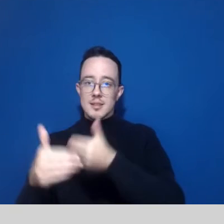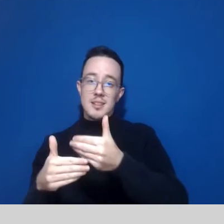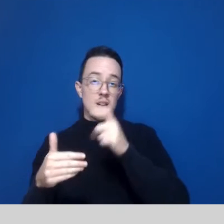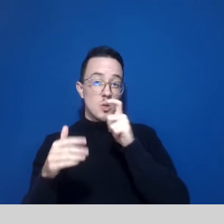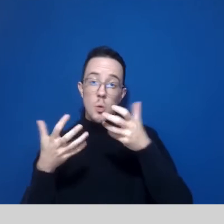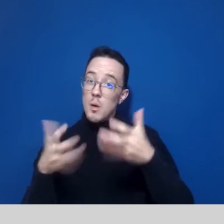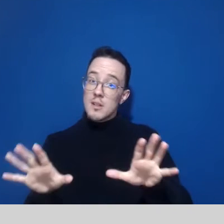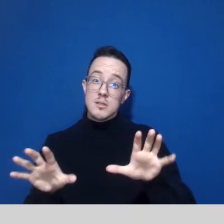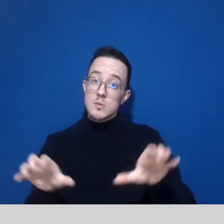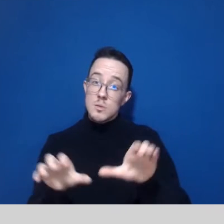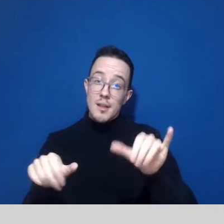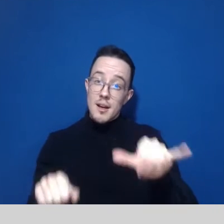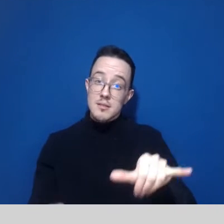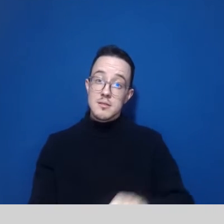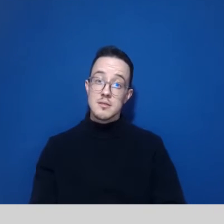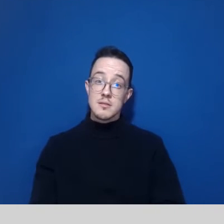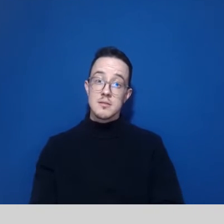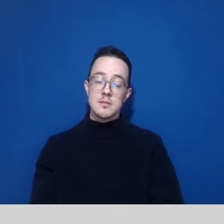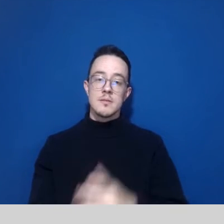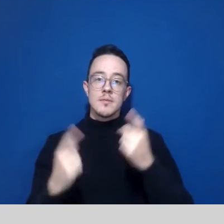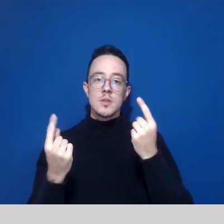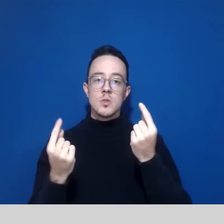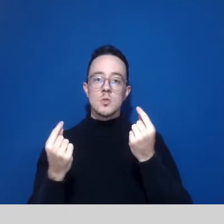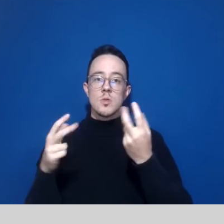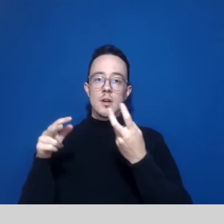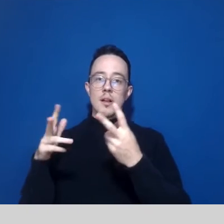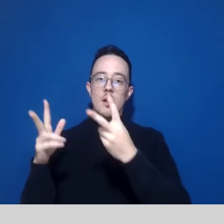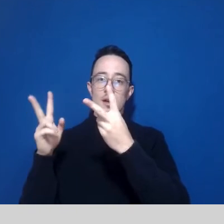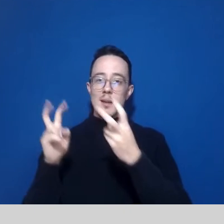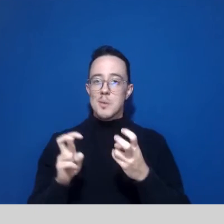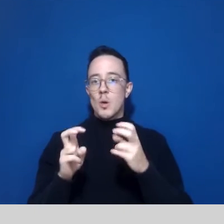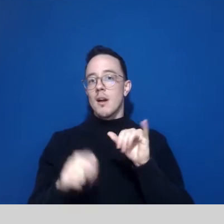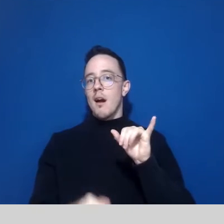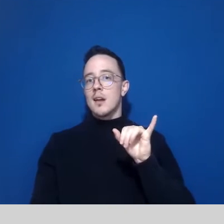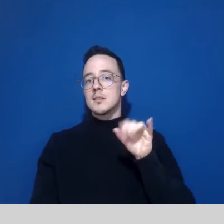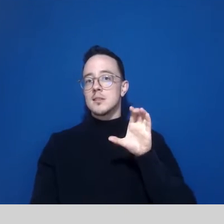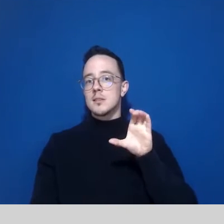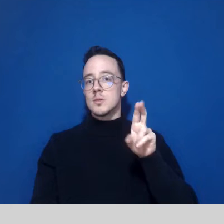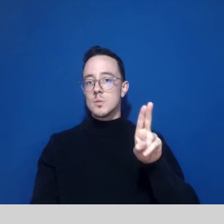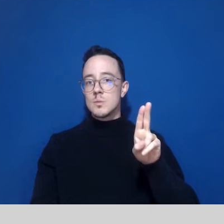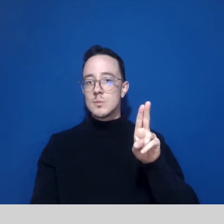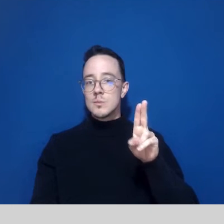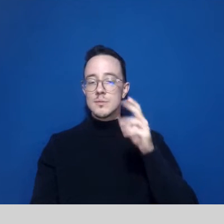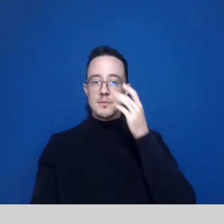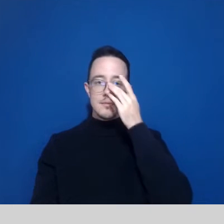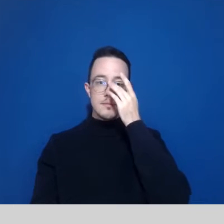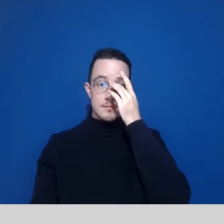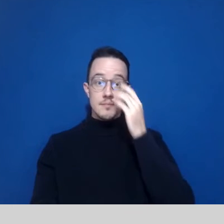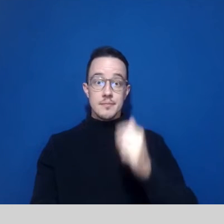You don't want it to do that. Import ICU, which is International Components for Unicode,